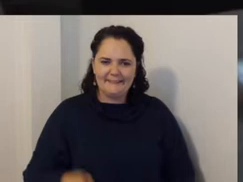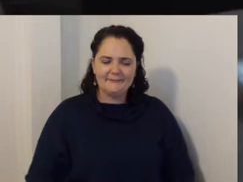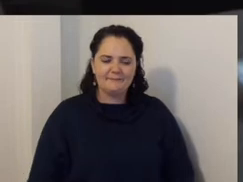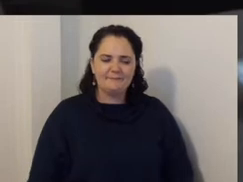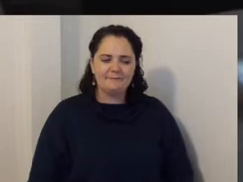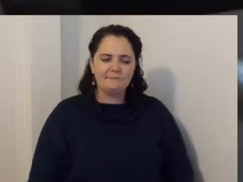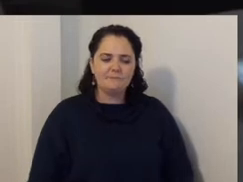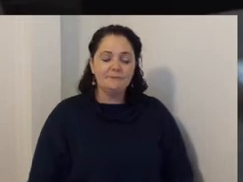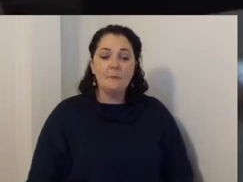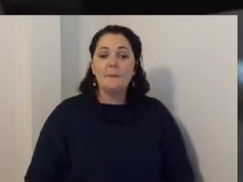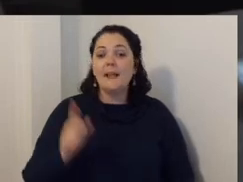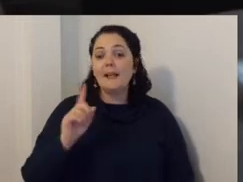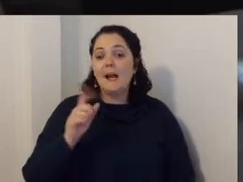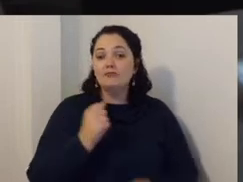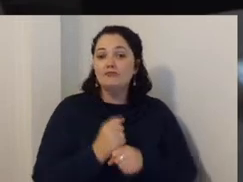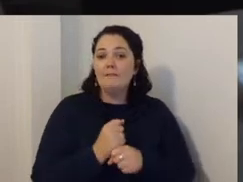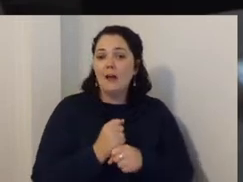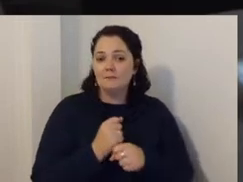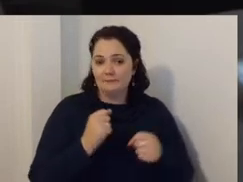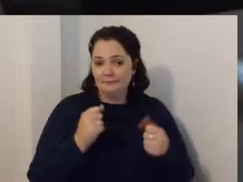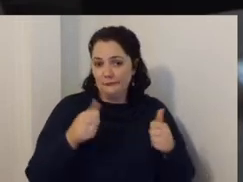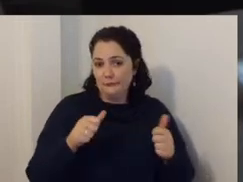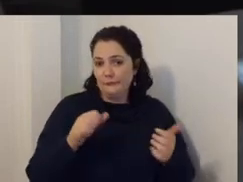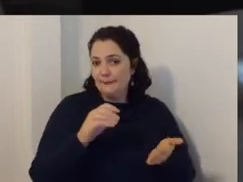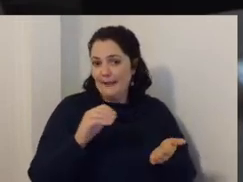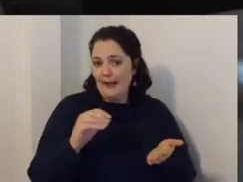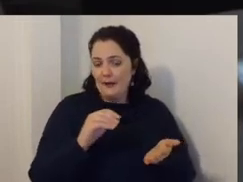and then I'm gonna add my graphite powder and I'm doing this again this time, last time